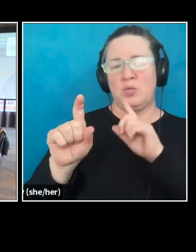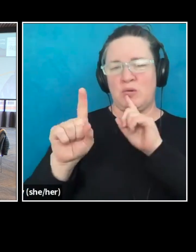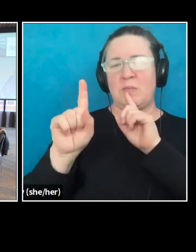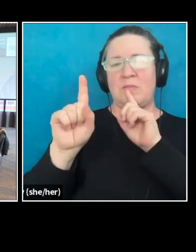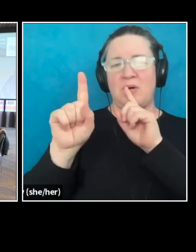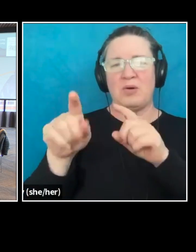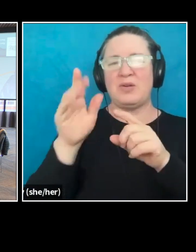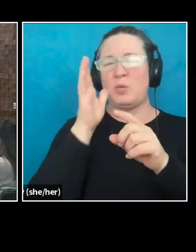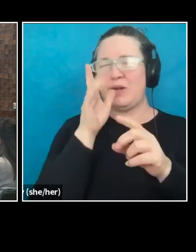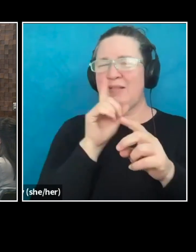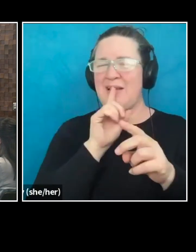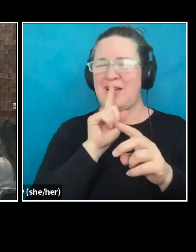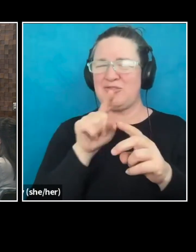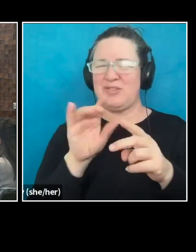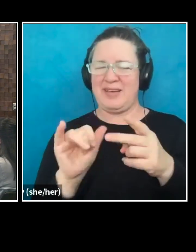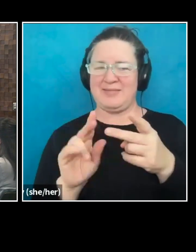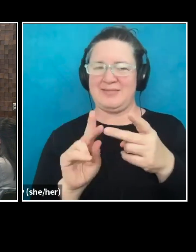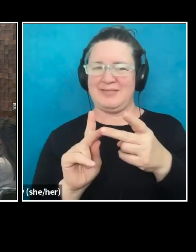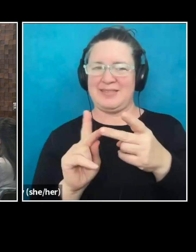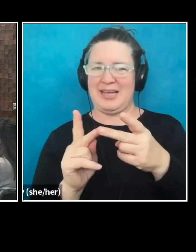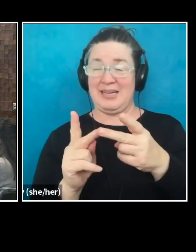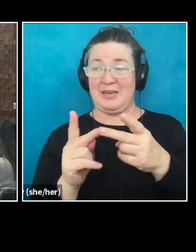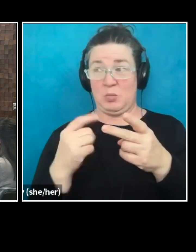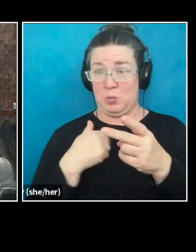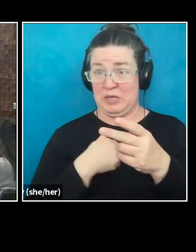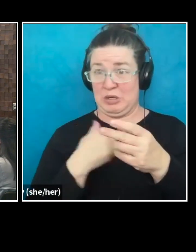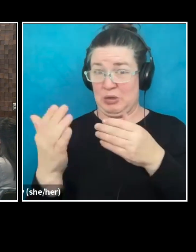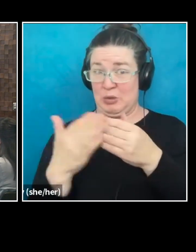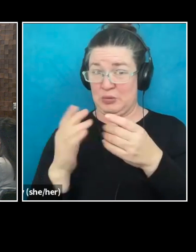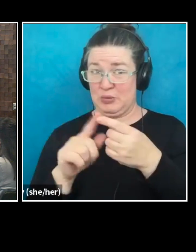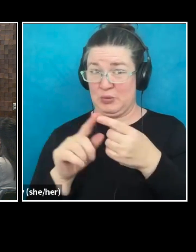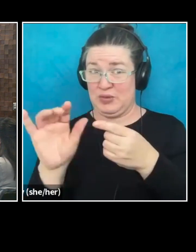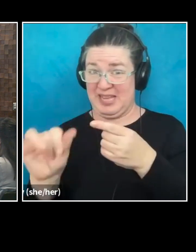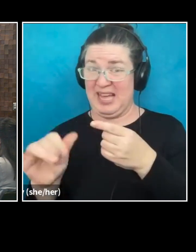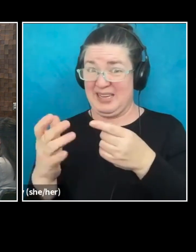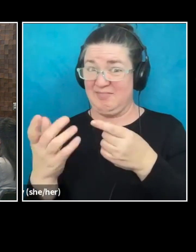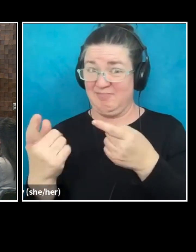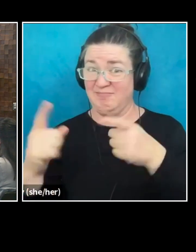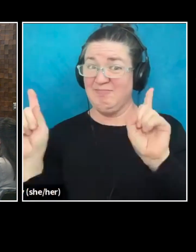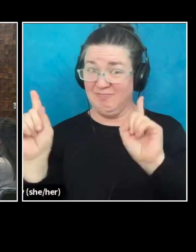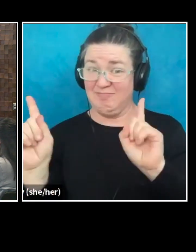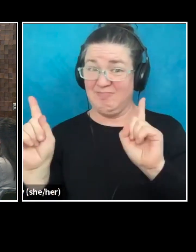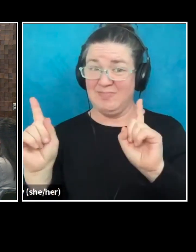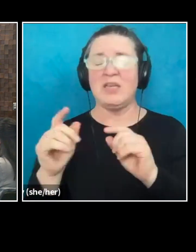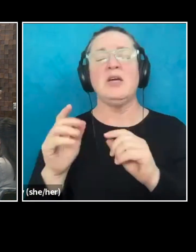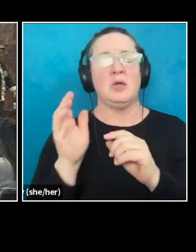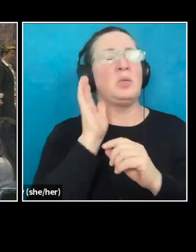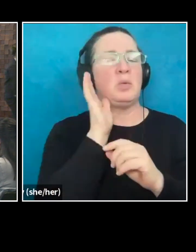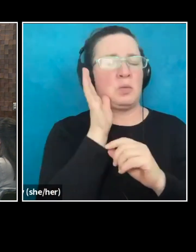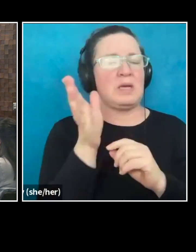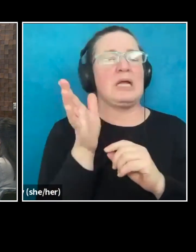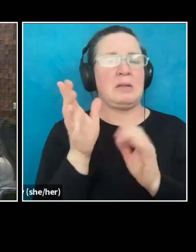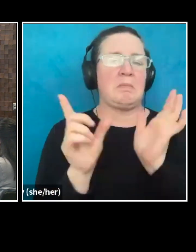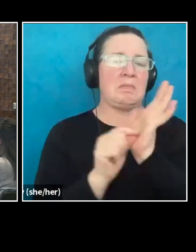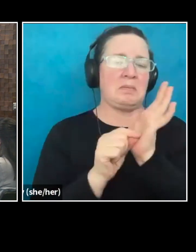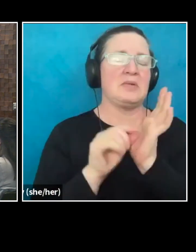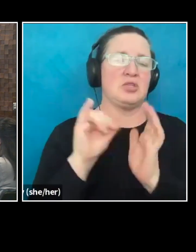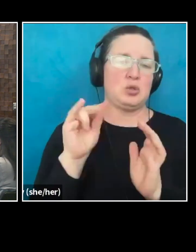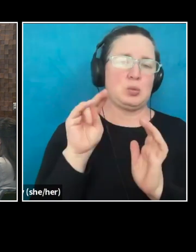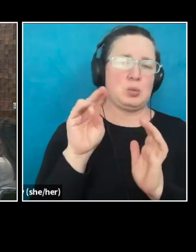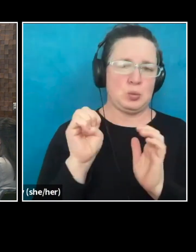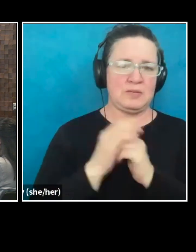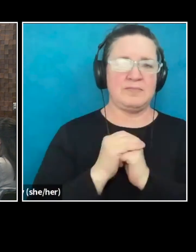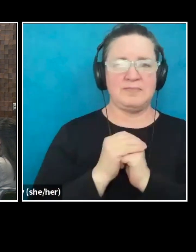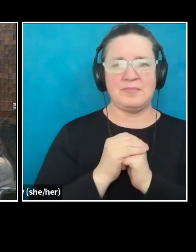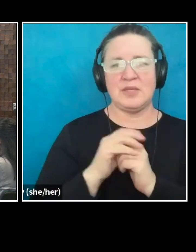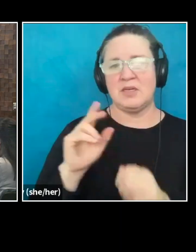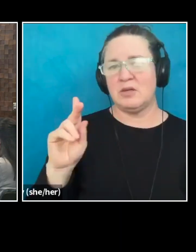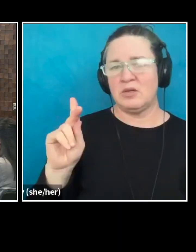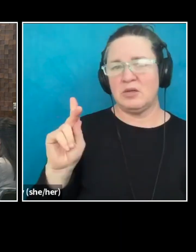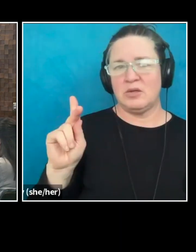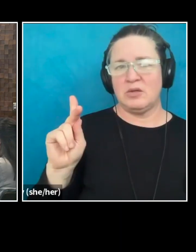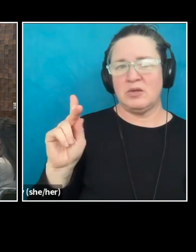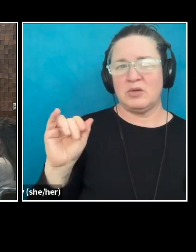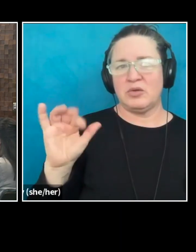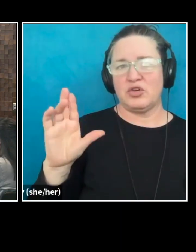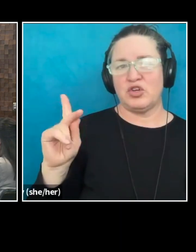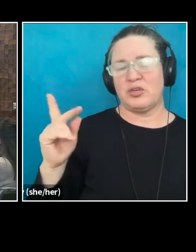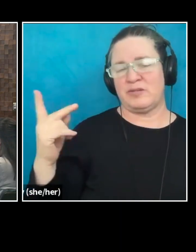question of um how close we are. Um, and you know, Kurt and I of course um can measure that